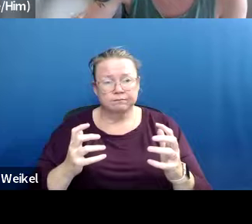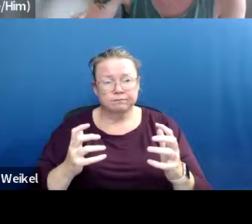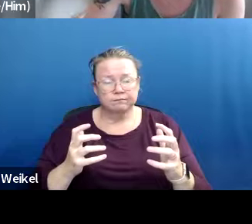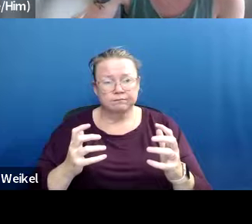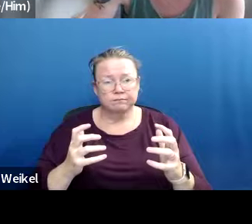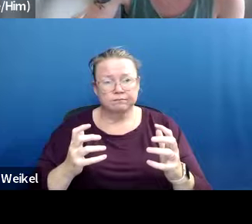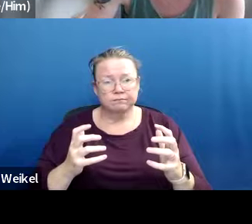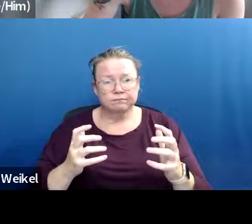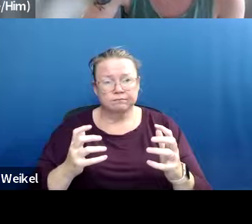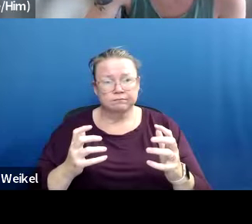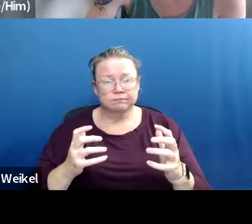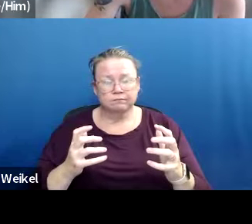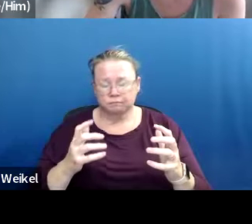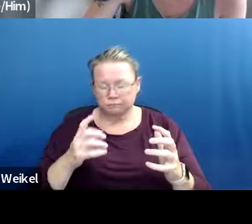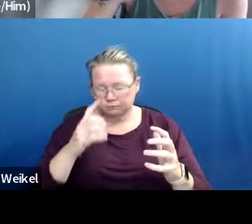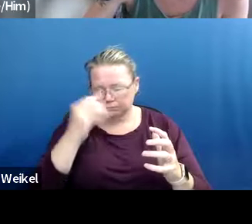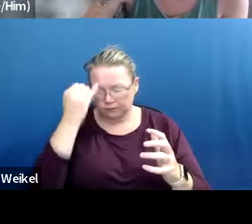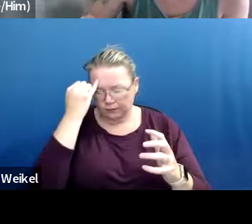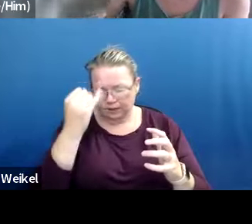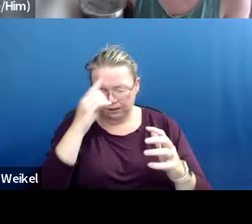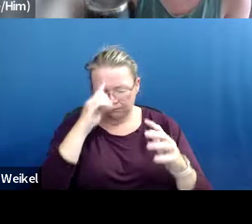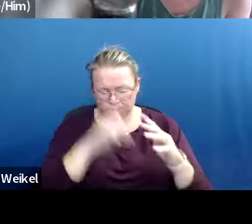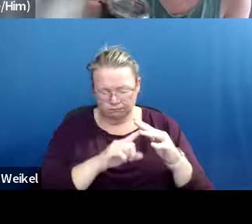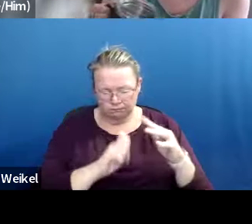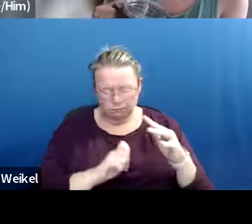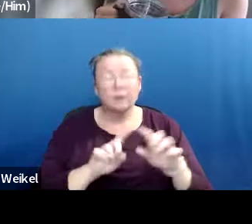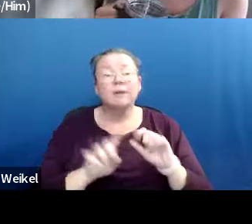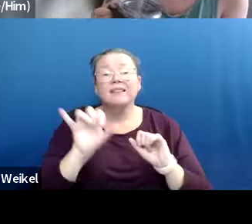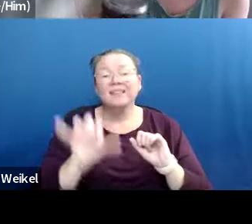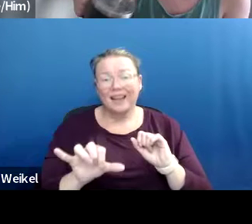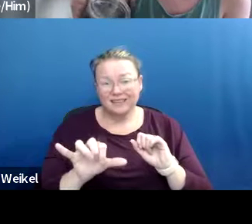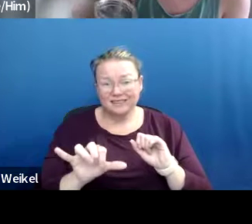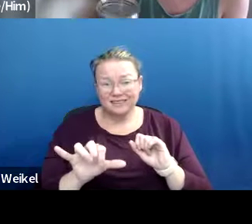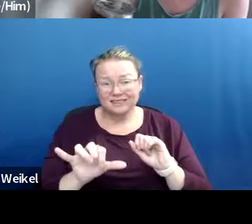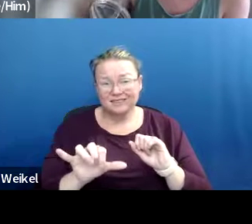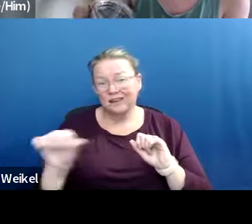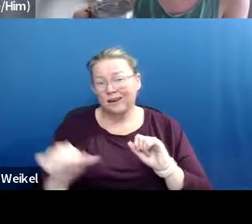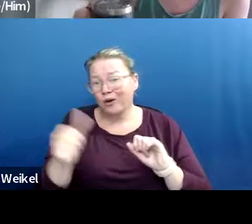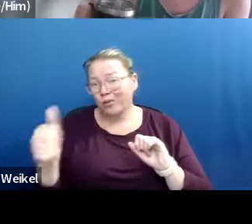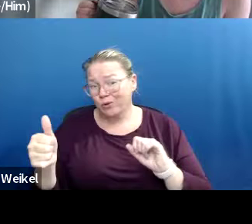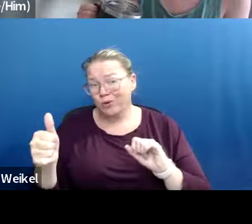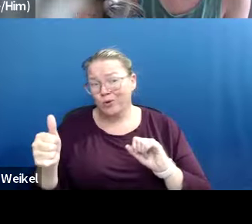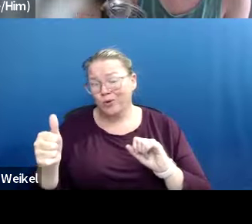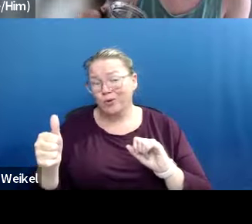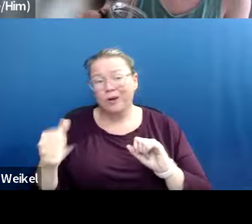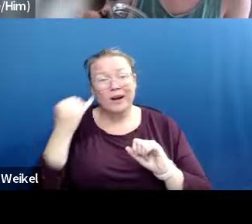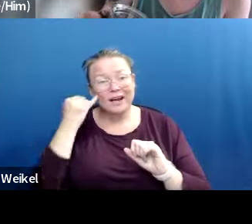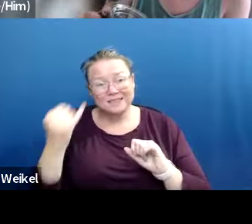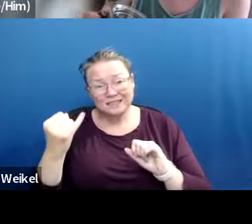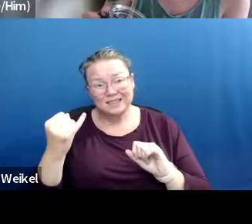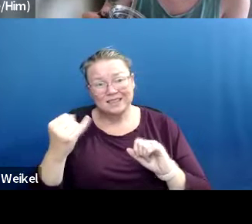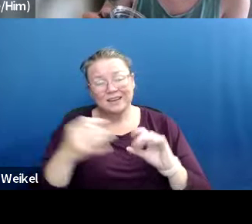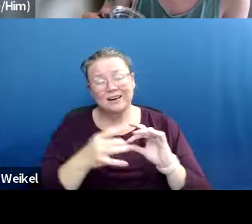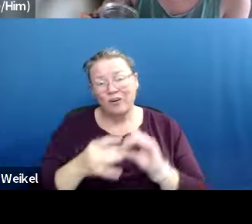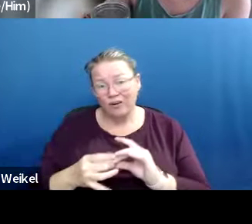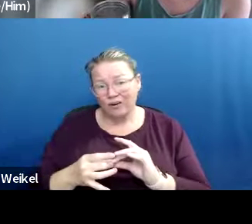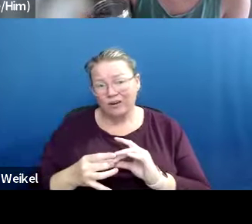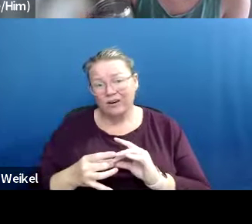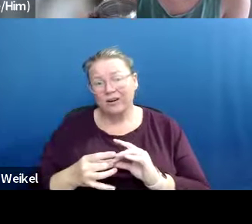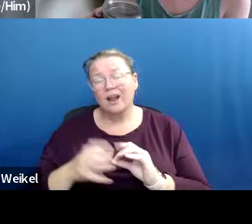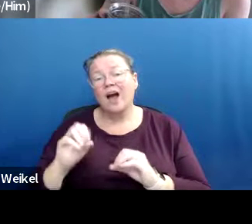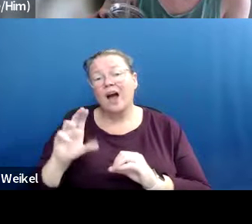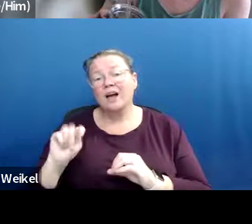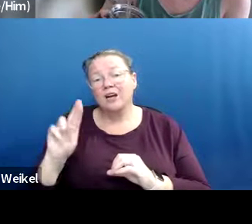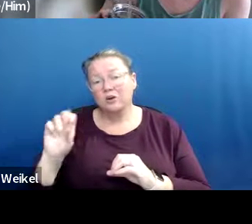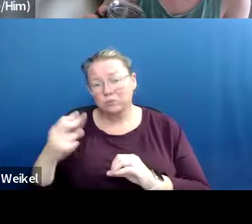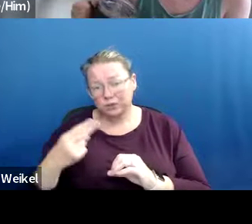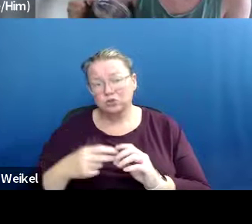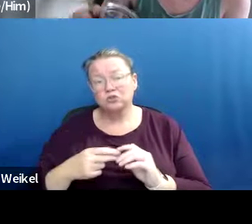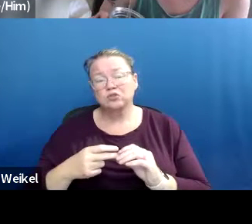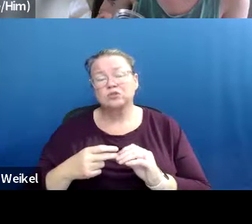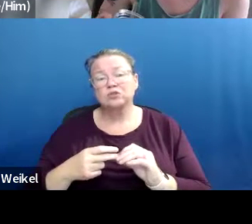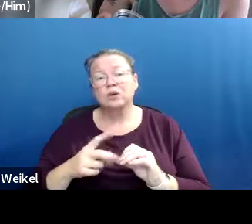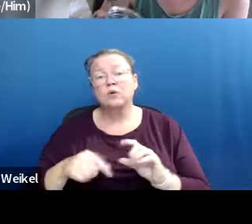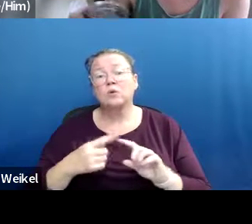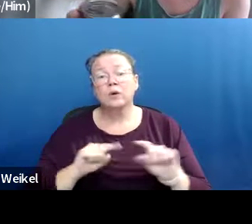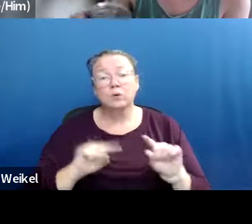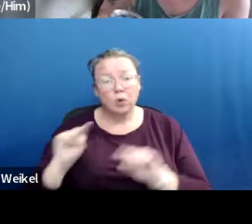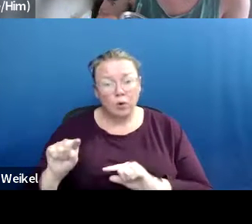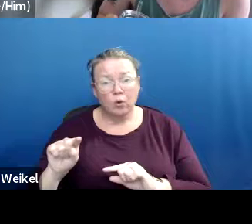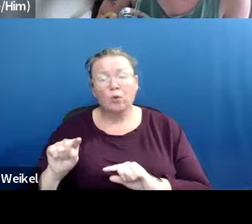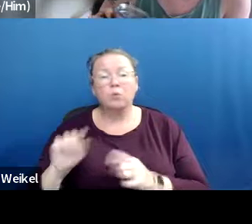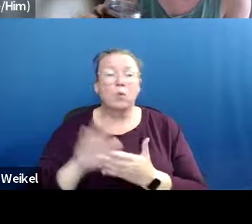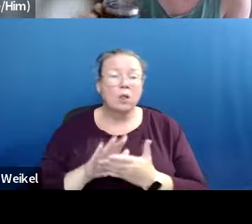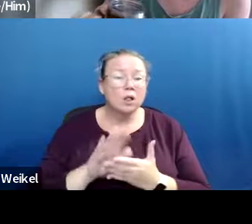Harm (He/Him): I'm blinking on ideas right now. But that's that's just another idea on outreaching when you go to, you know schools or